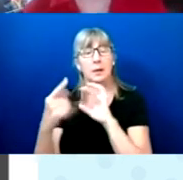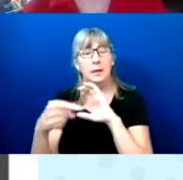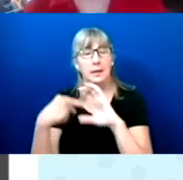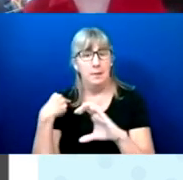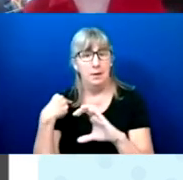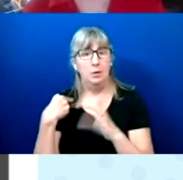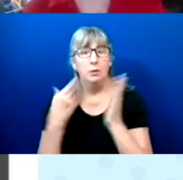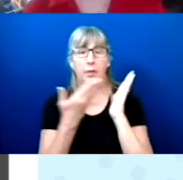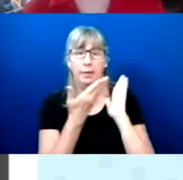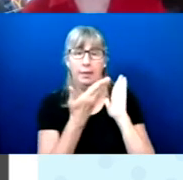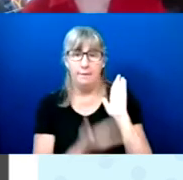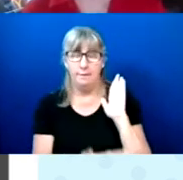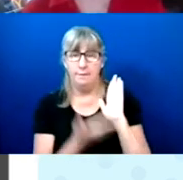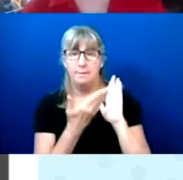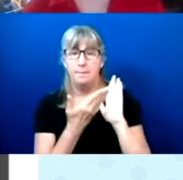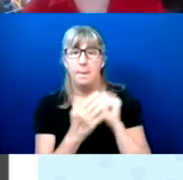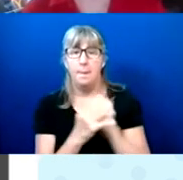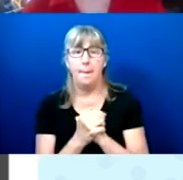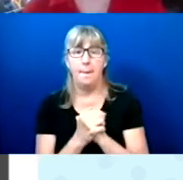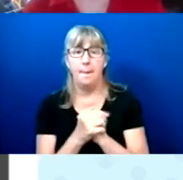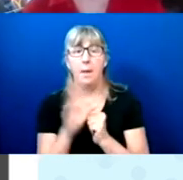website address is GoVoter.org.